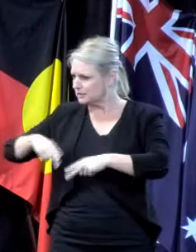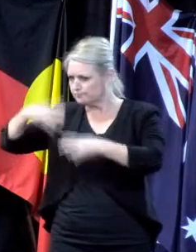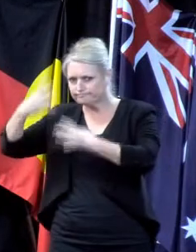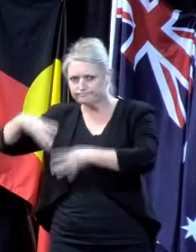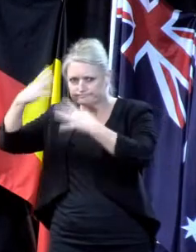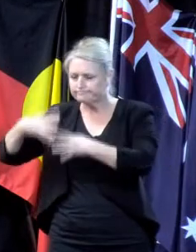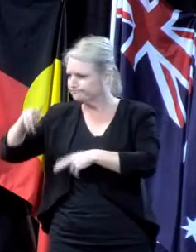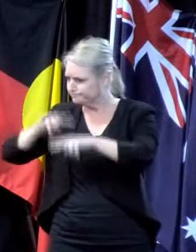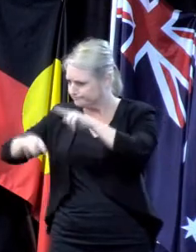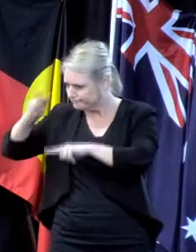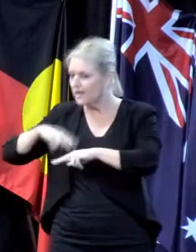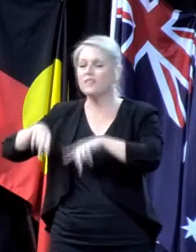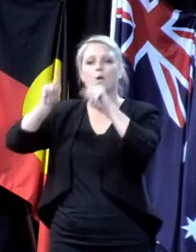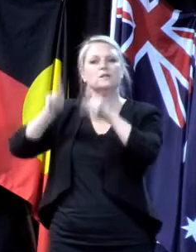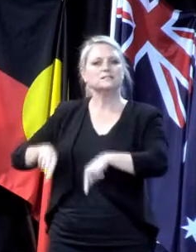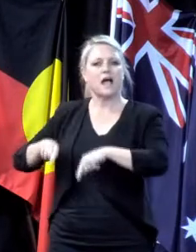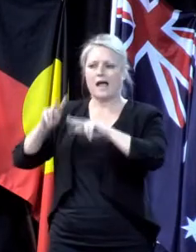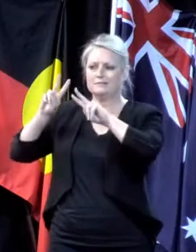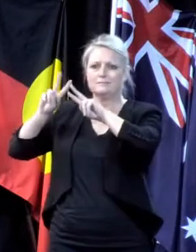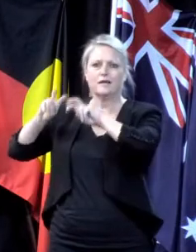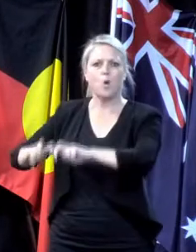where we can prioritize some areas that come out of that data